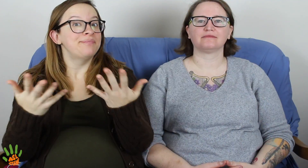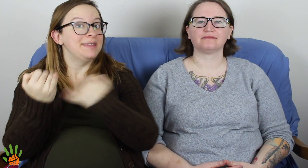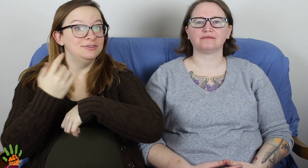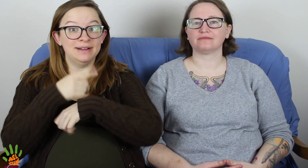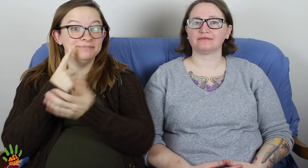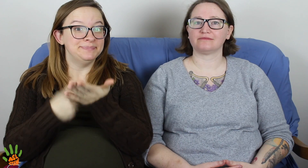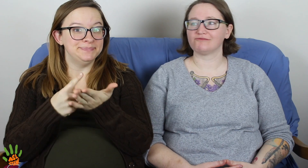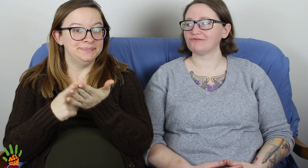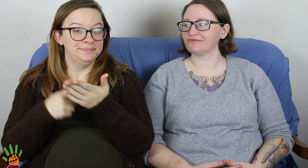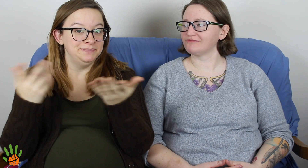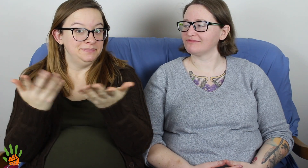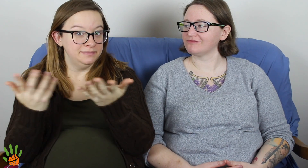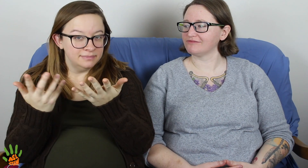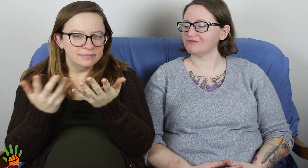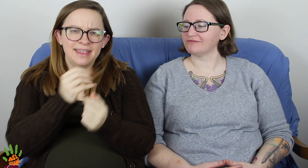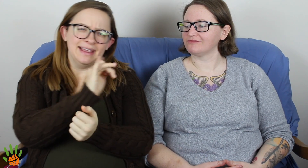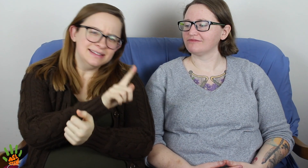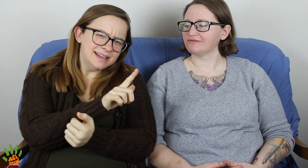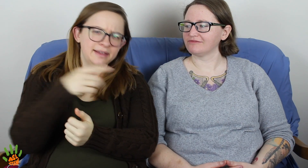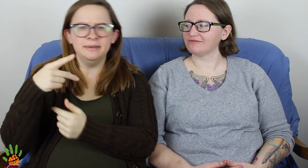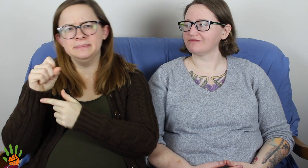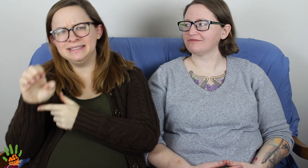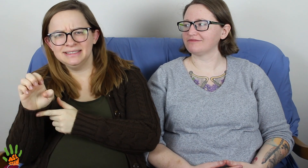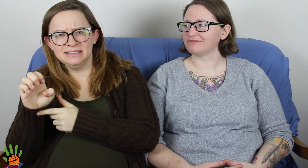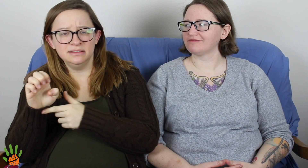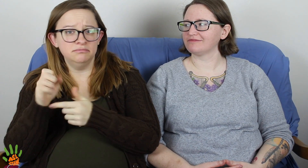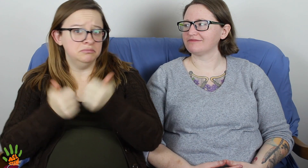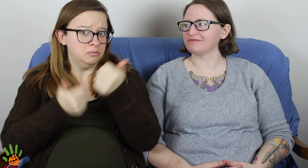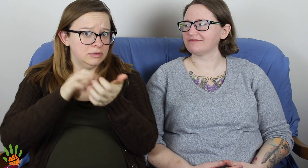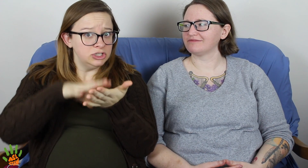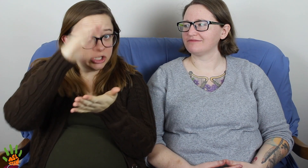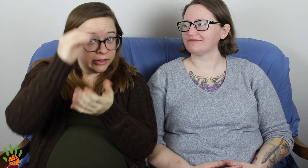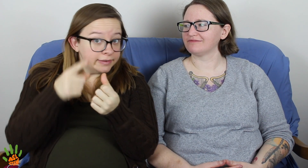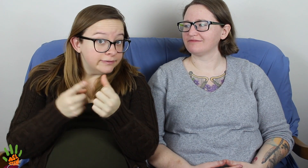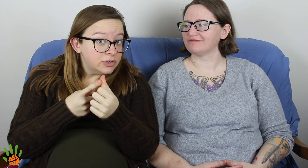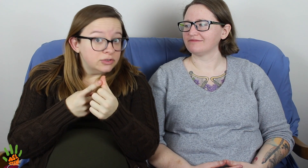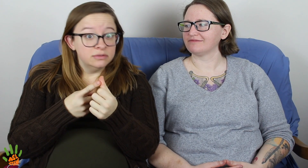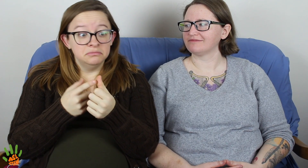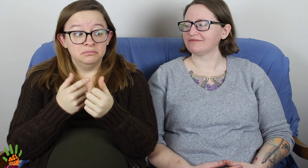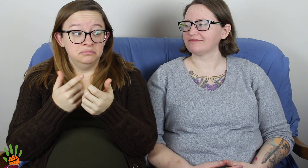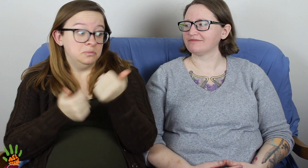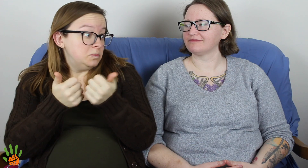So today we're going to be talking about ASL or PSE? Which should you learn first?